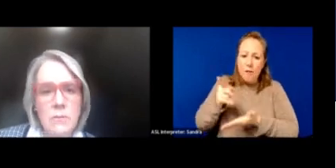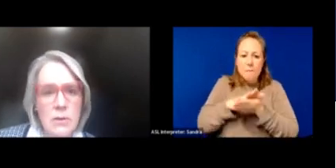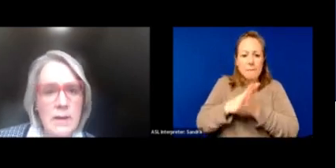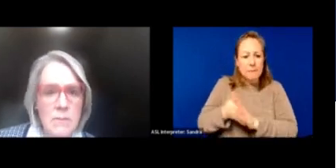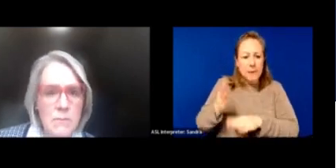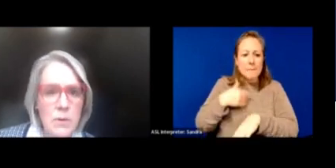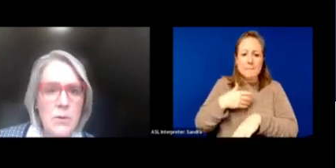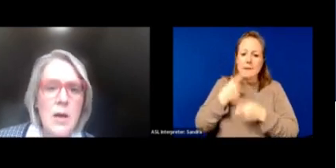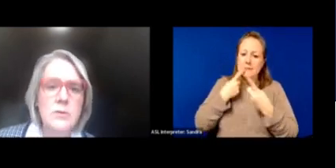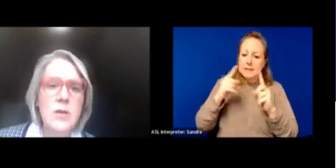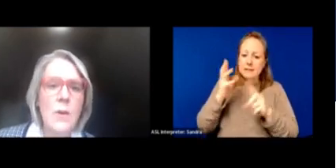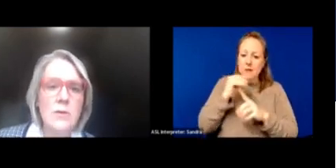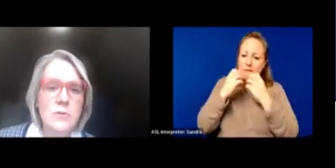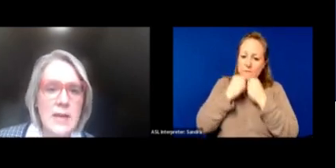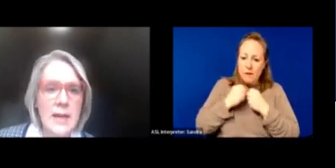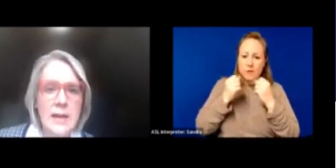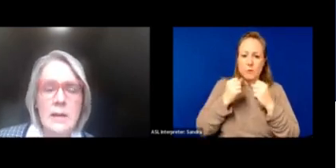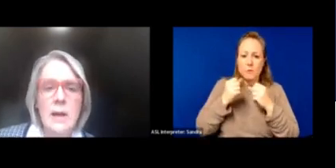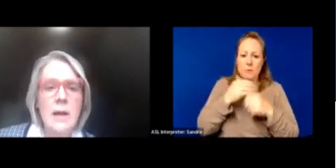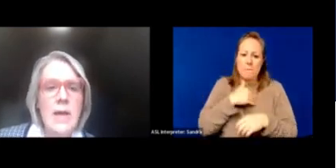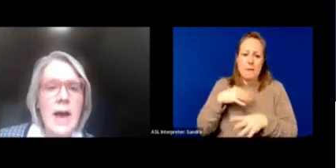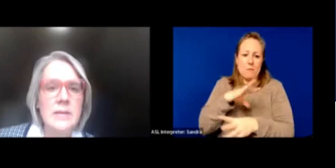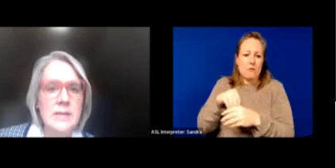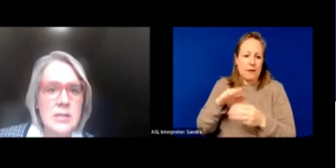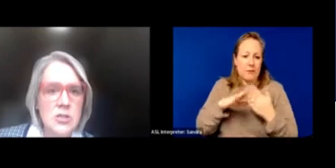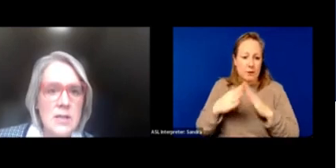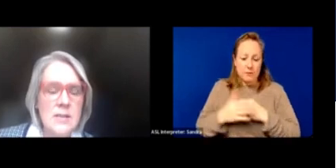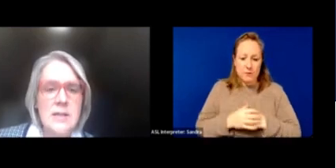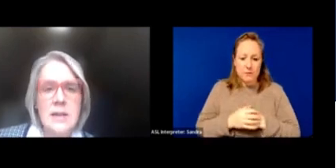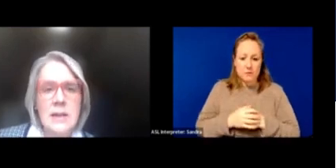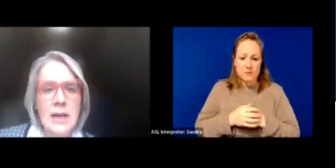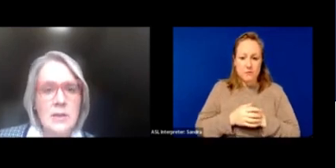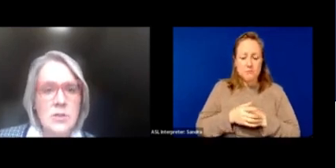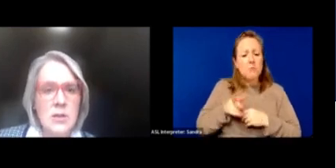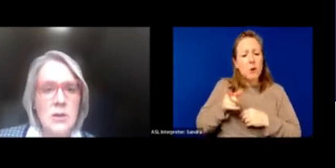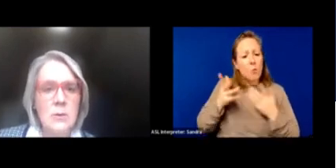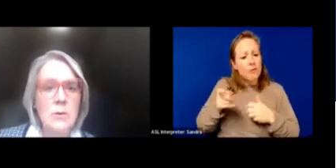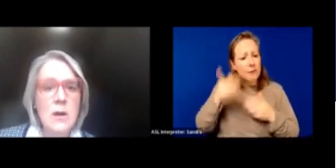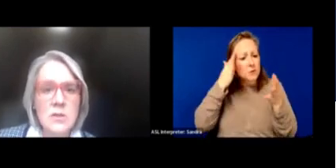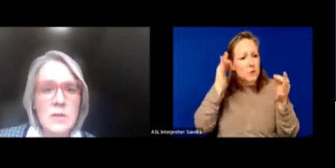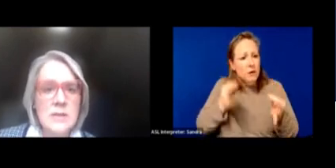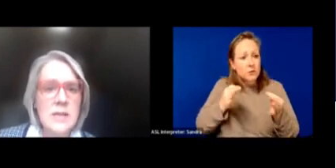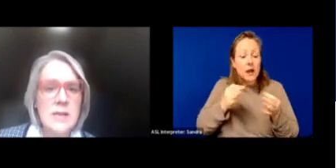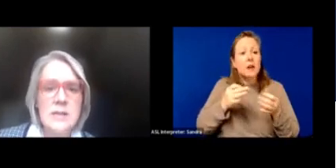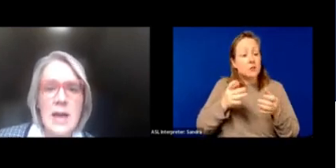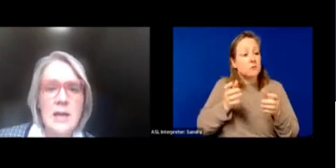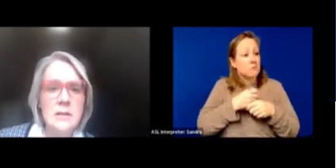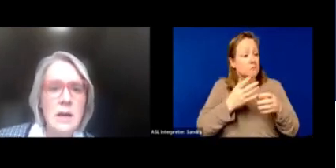community member. So understanding that decisions then lead to consequences and